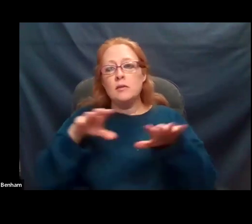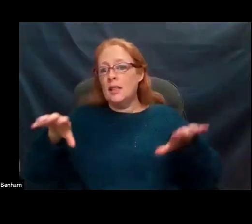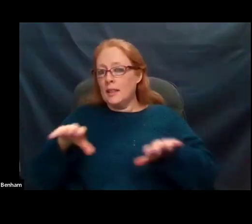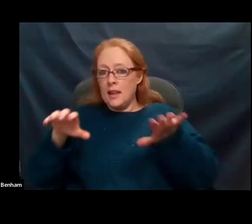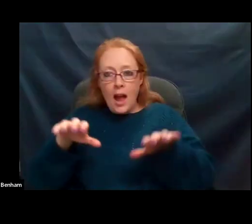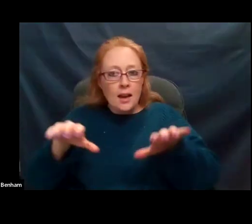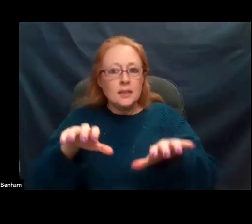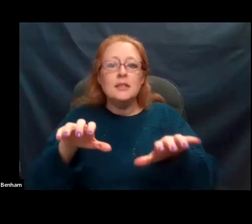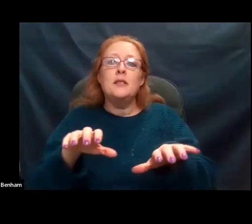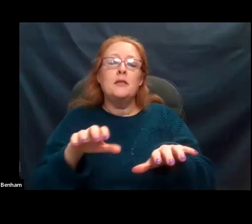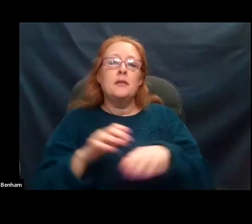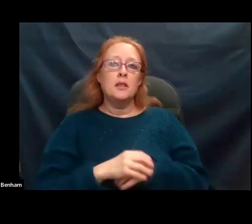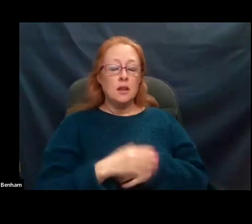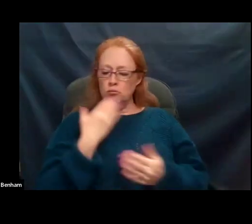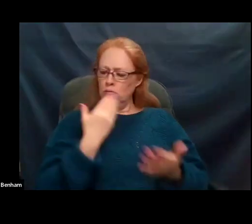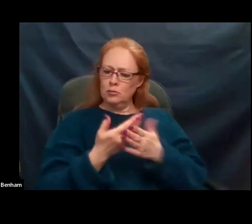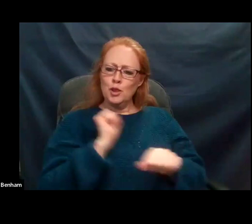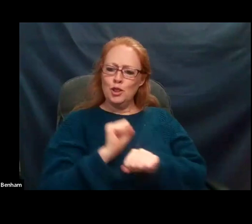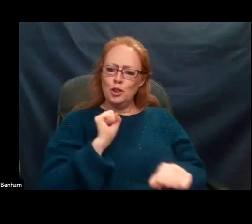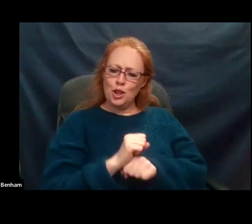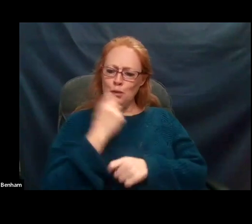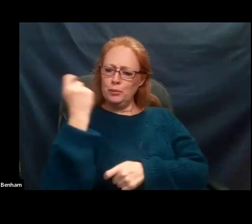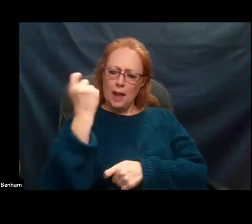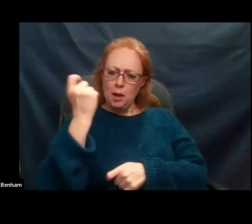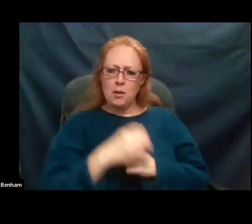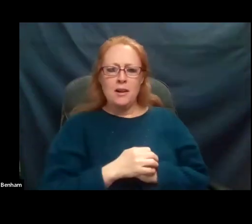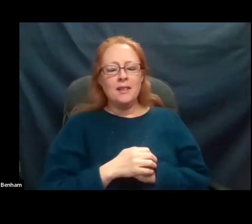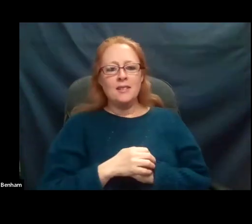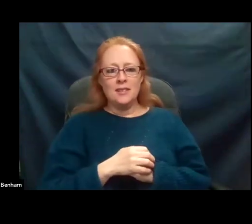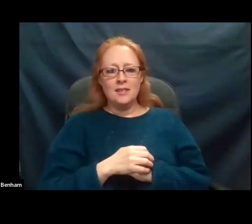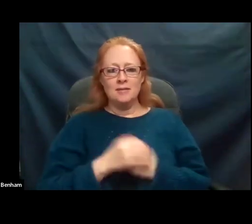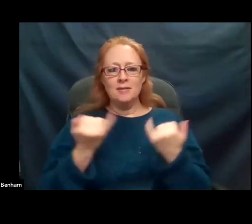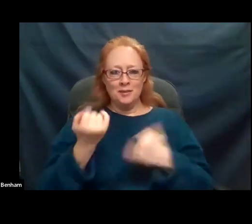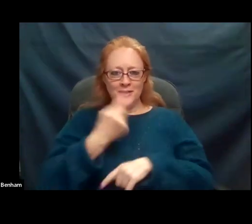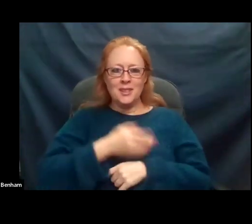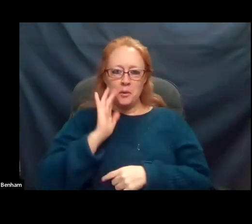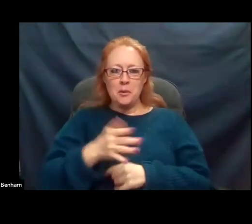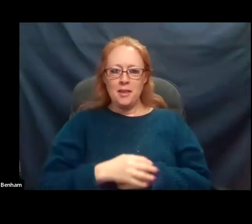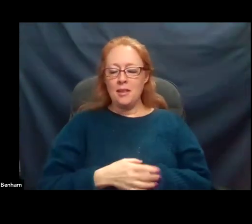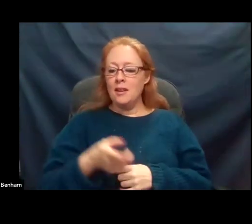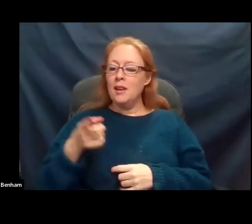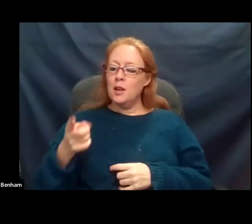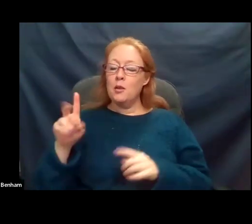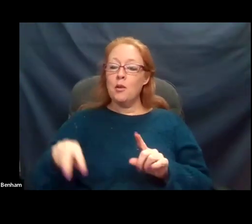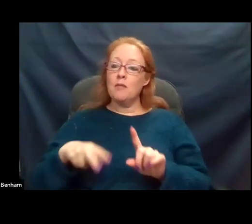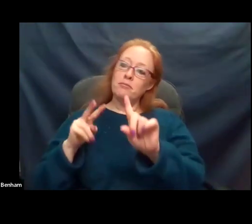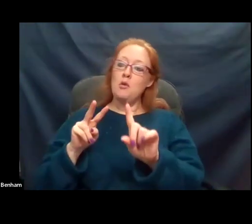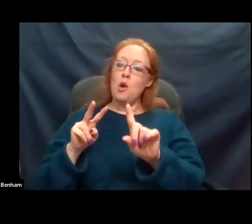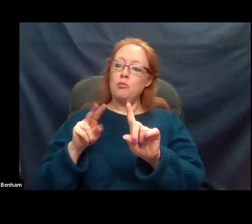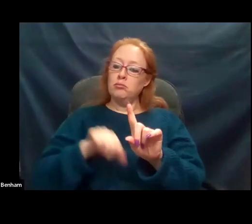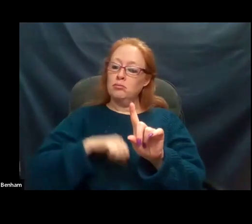Your services get involved. Get active. Good job. Celebrate, man. Celebrate.